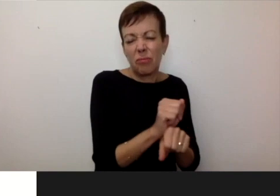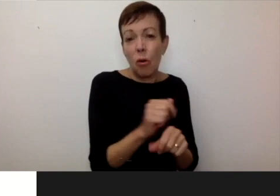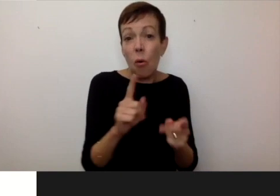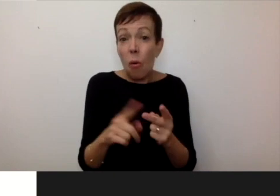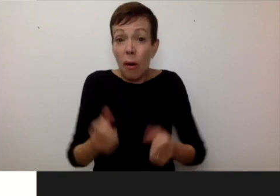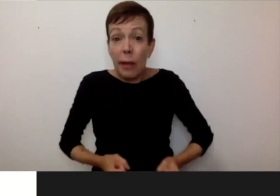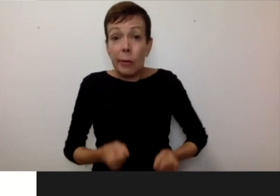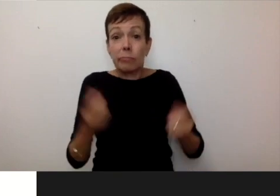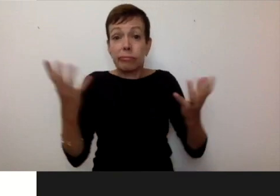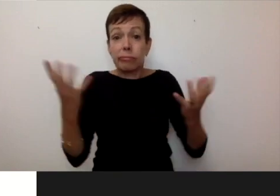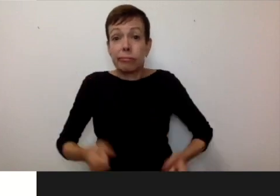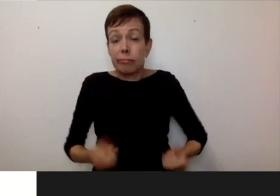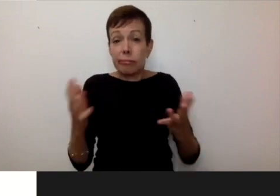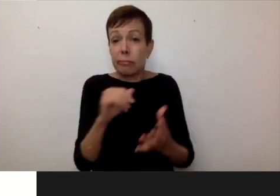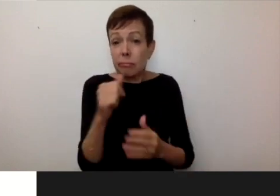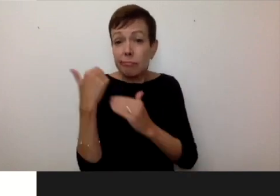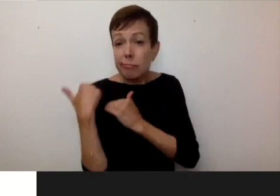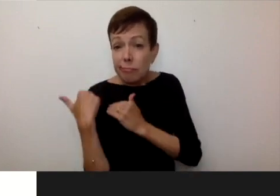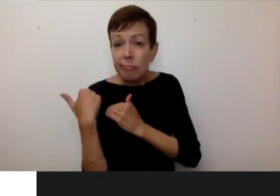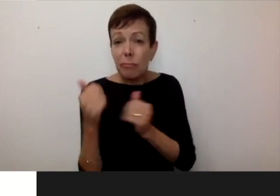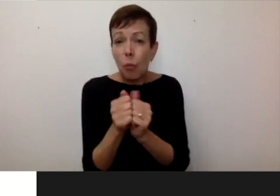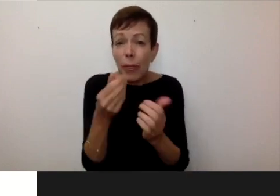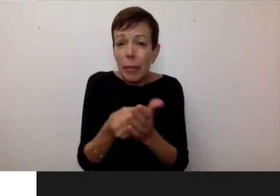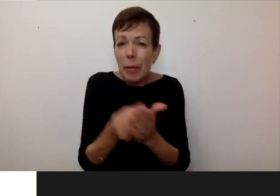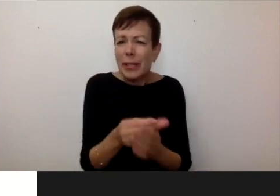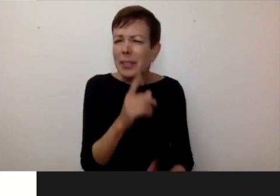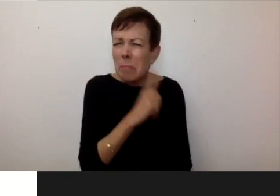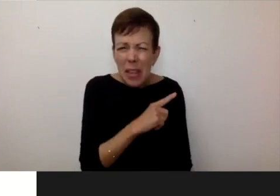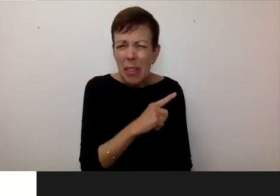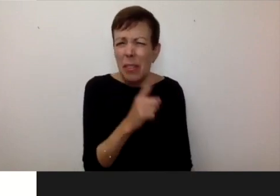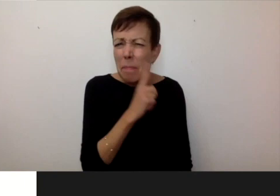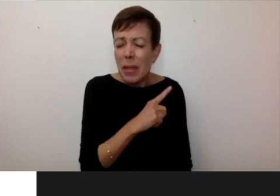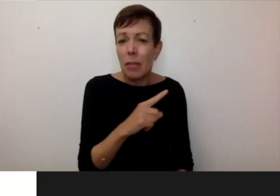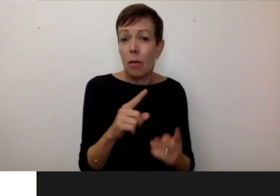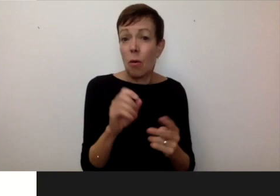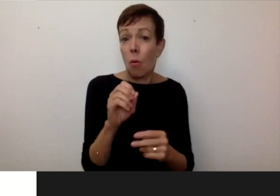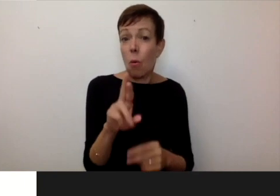the myths that only raged labor is constructive to society and